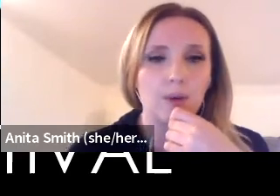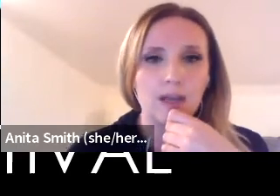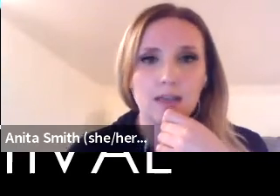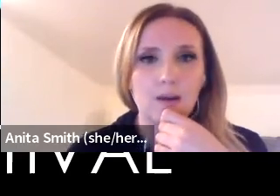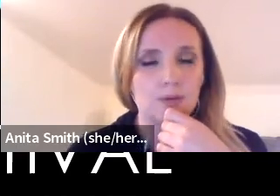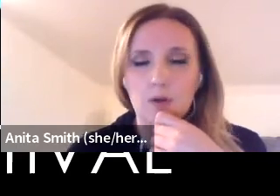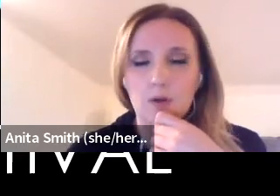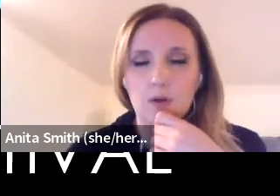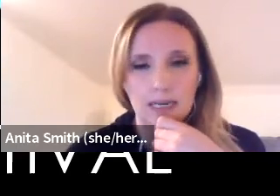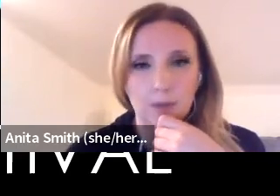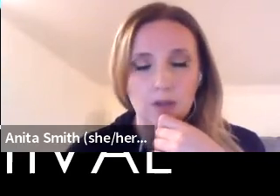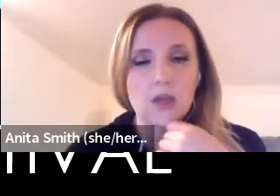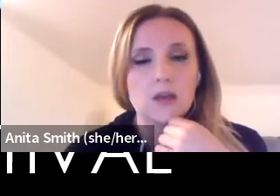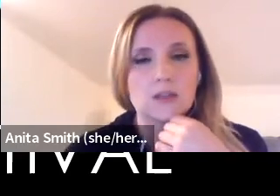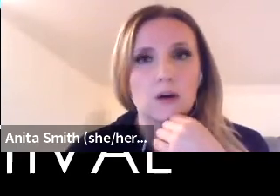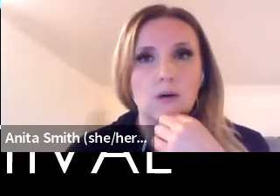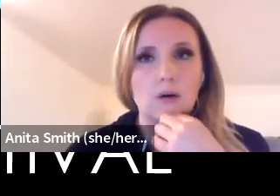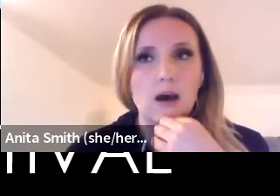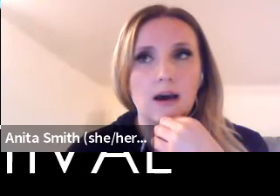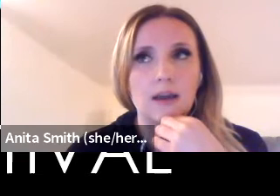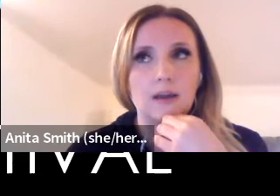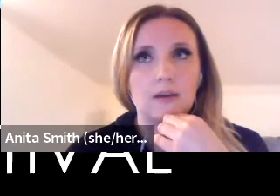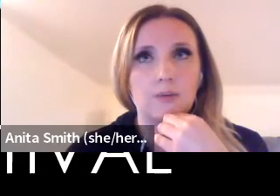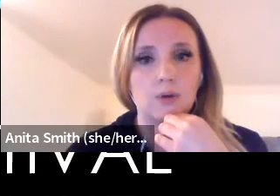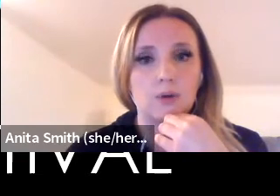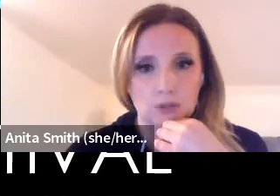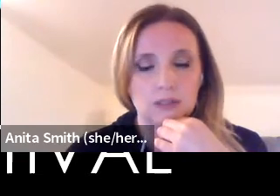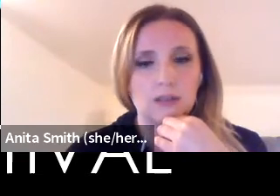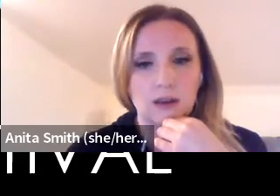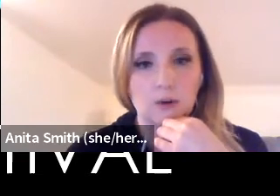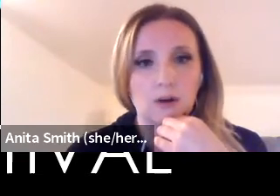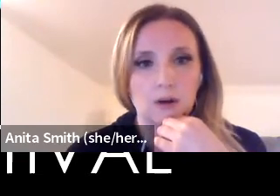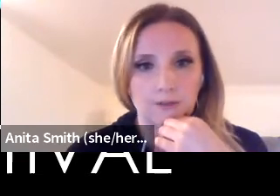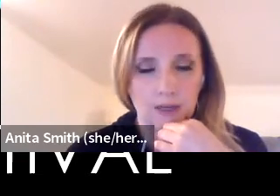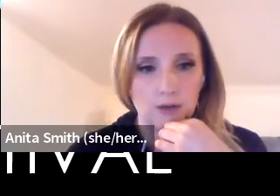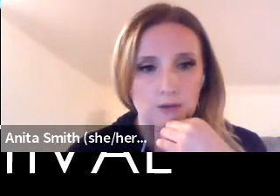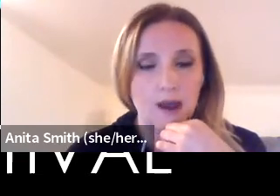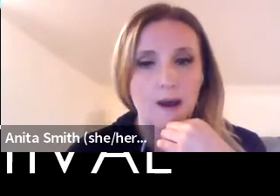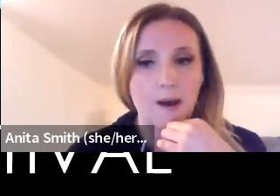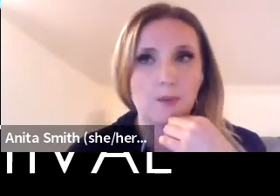that we had set up was not sustainable, so I reduced the number of venues.